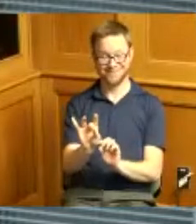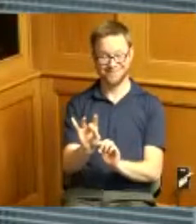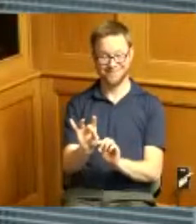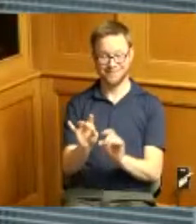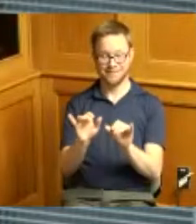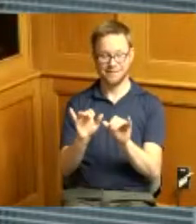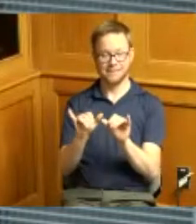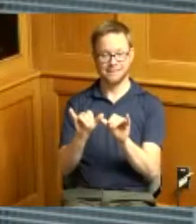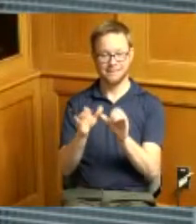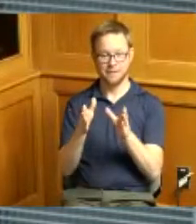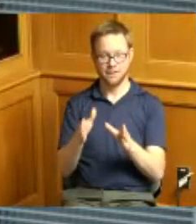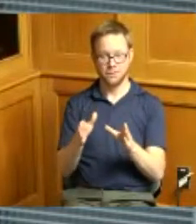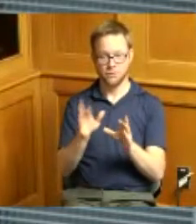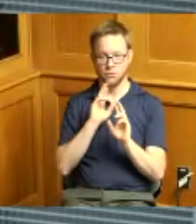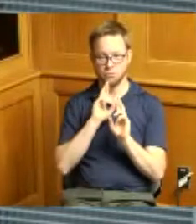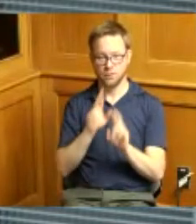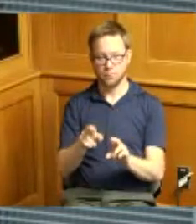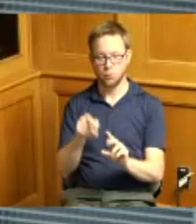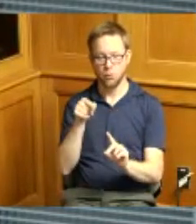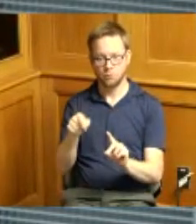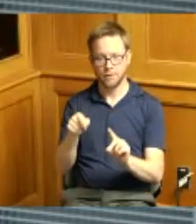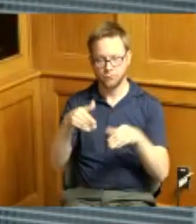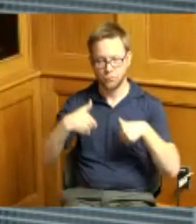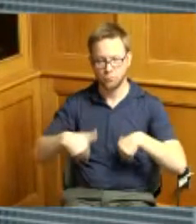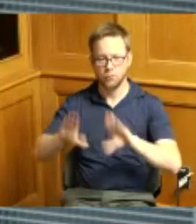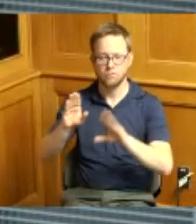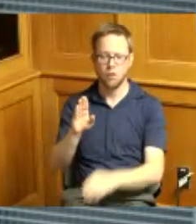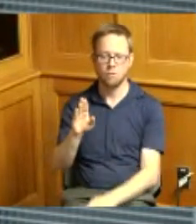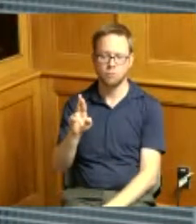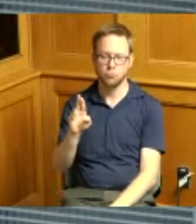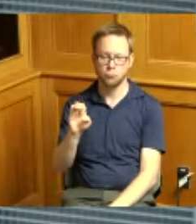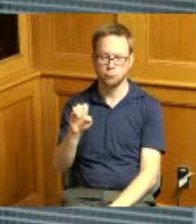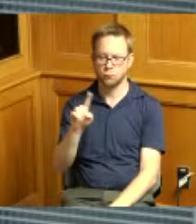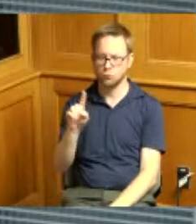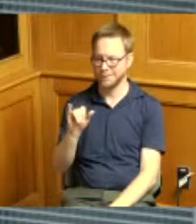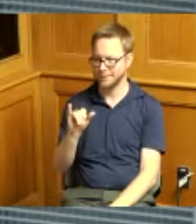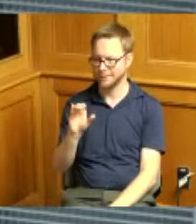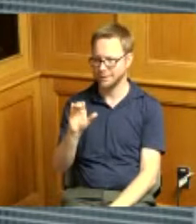report on the vacation of breezy acres way or breezy acres drive excuse me in Colerain town